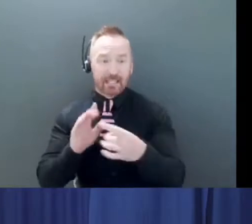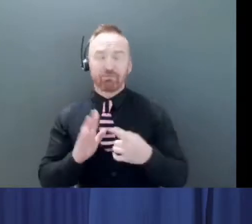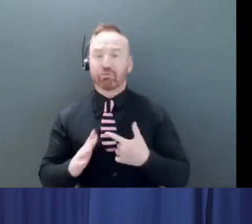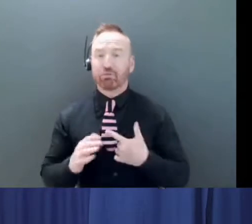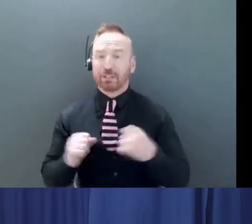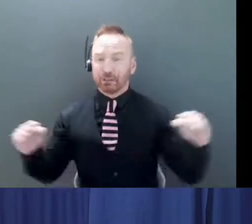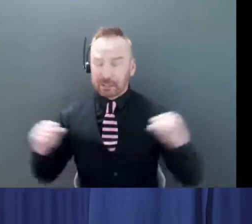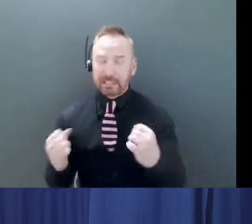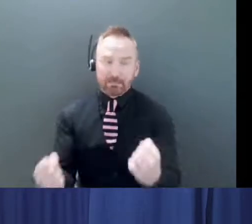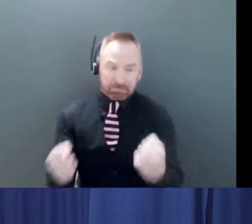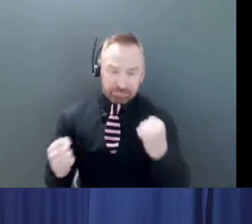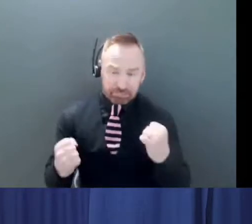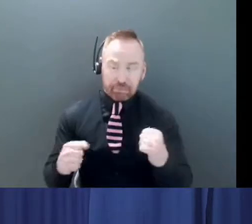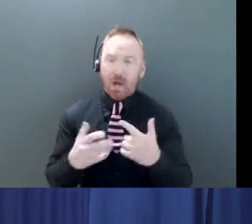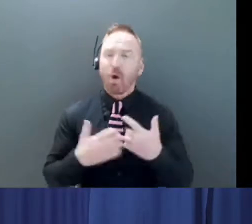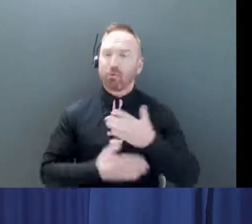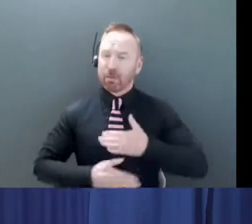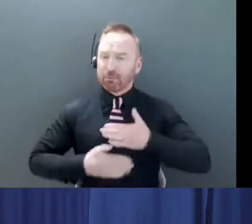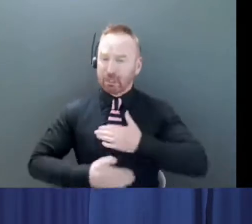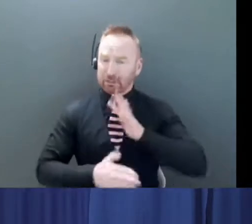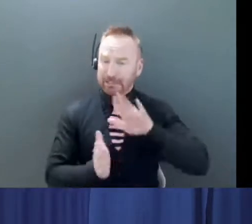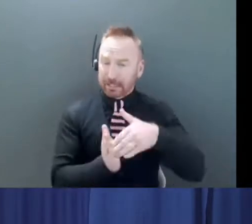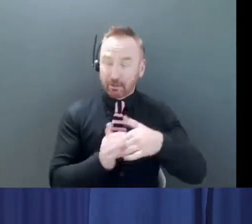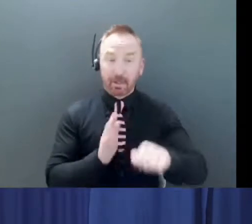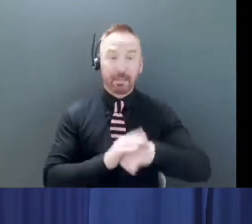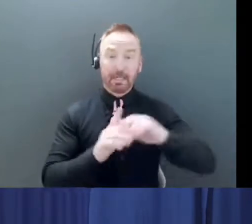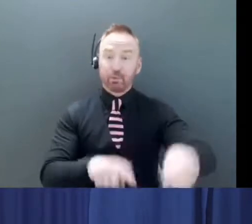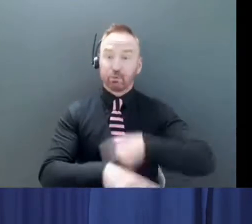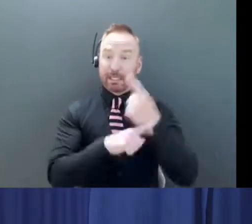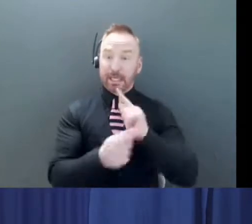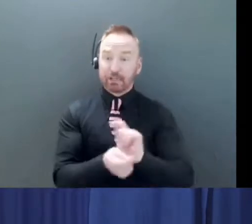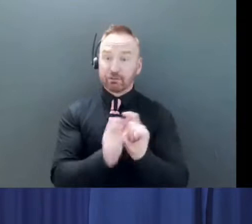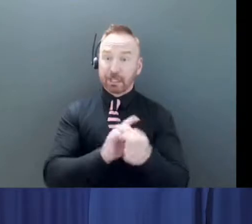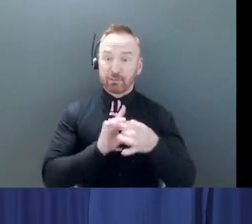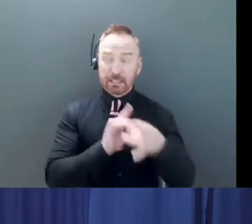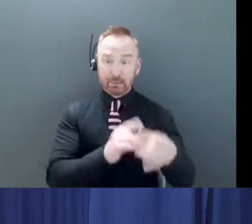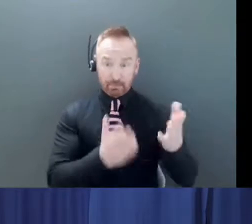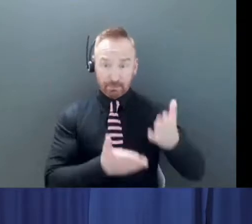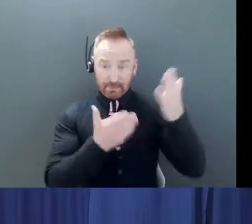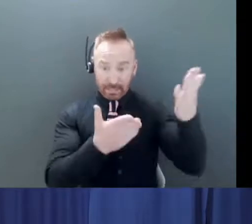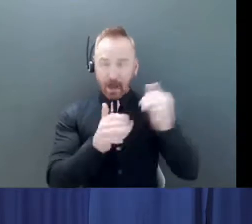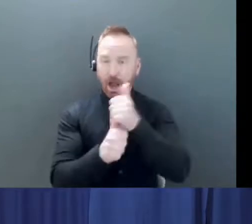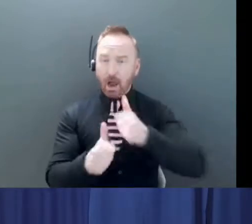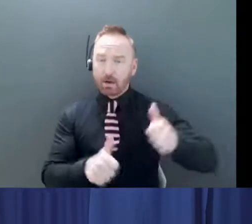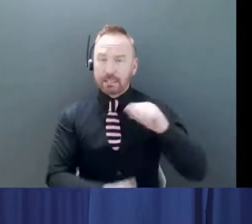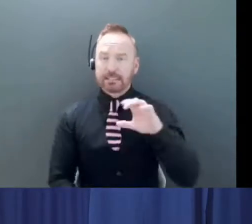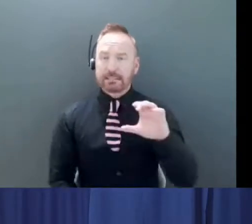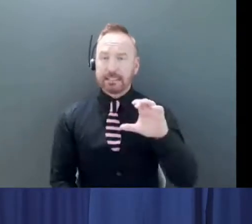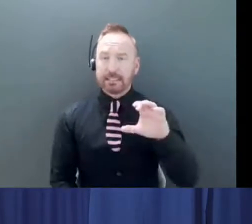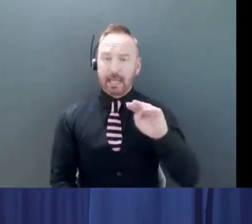Again today's changes are based on recommendations from our chief medical officer with eight